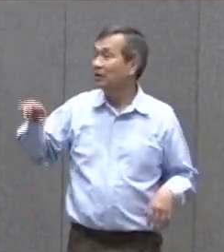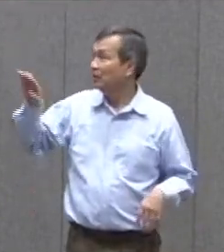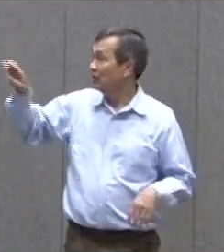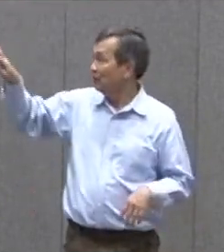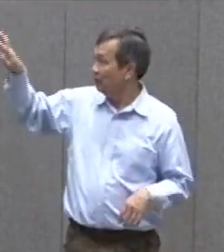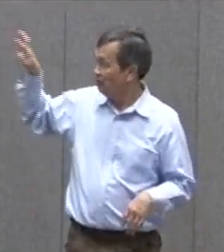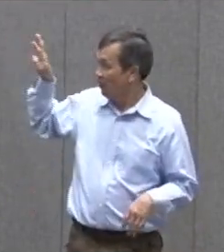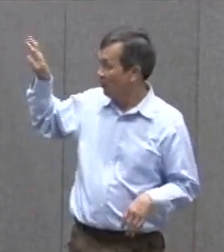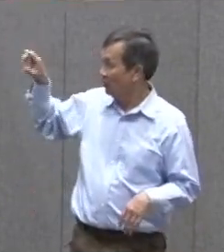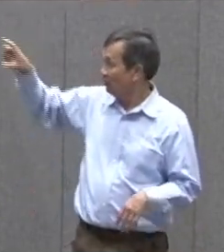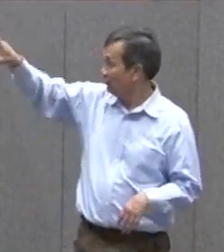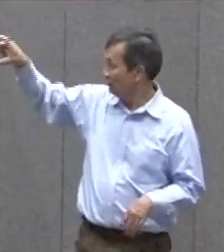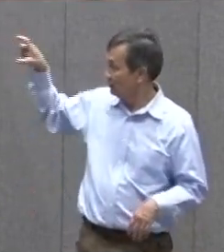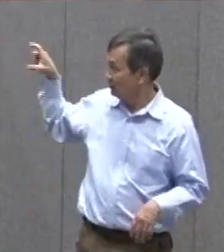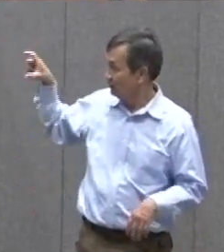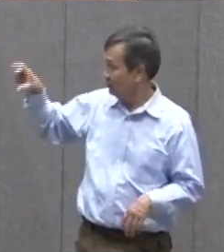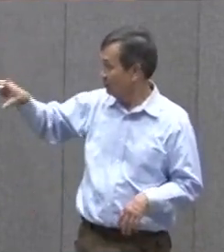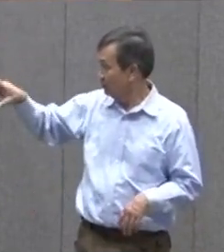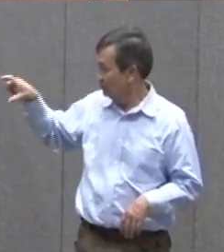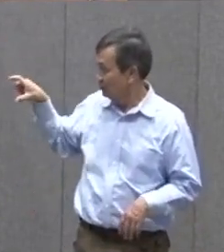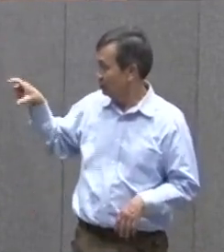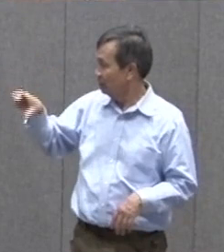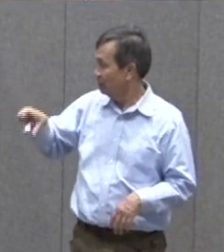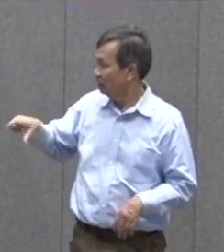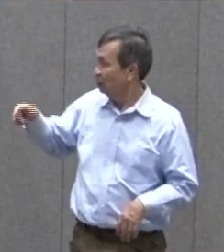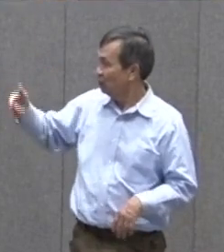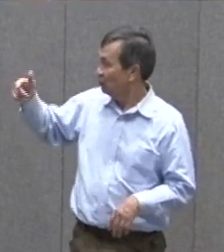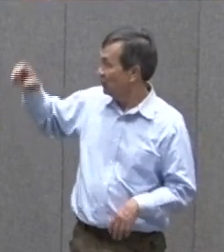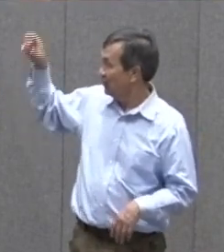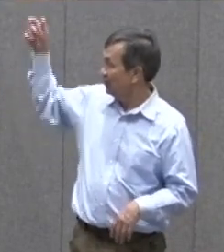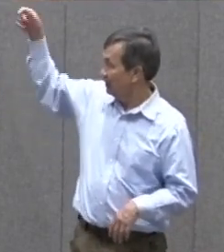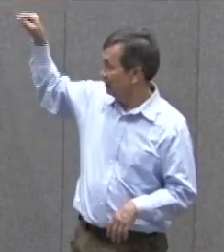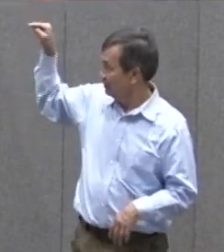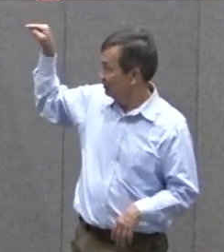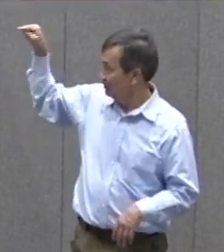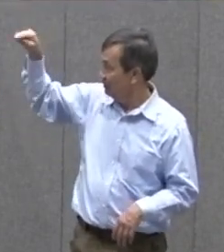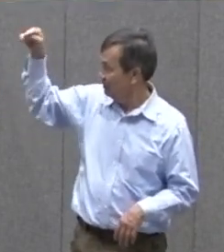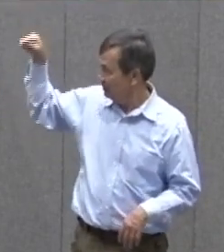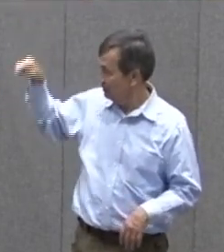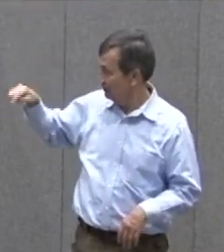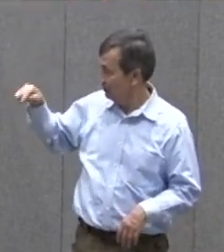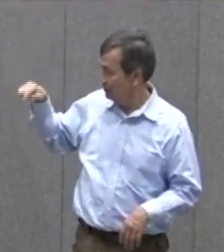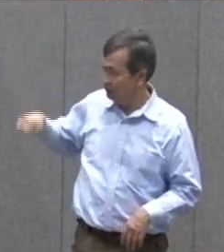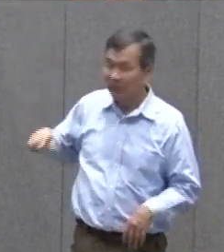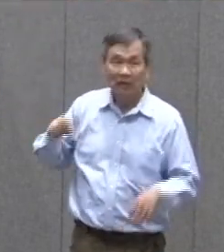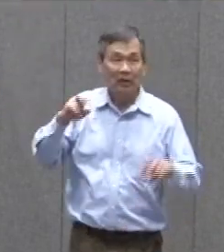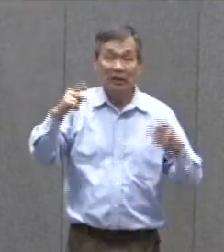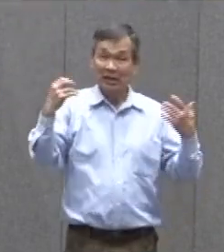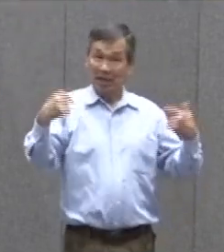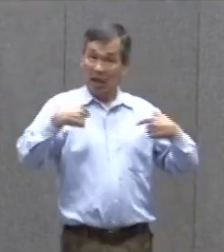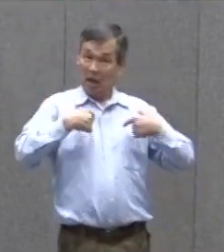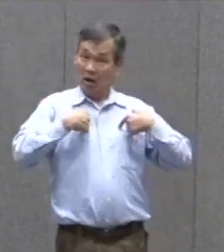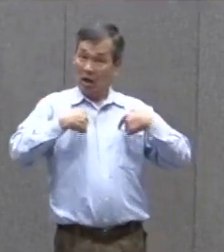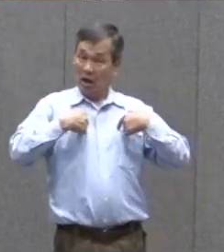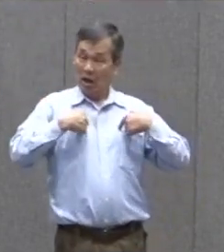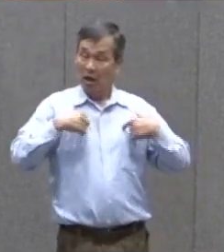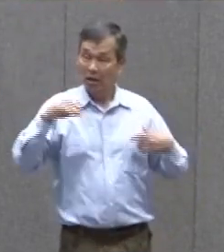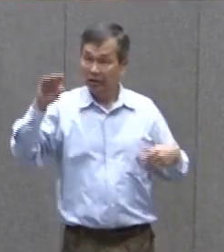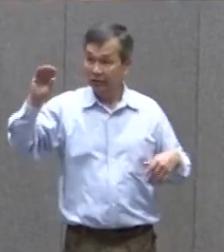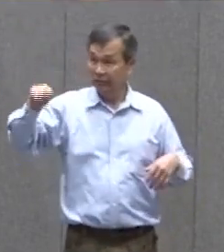And now I'm going to either can play by myself, flip my cards over two at a time to see if I can get them to match.